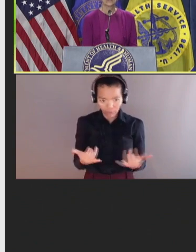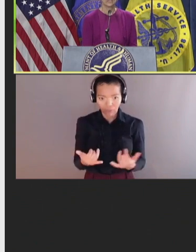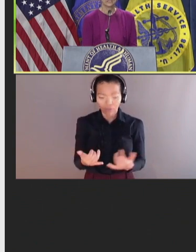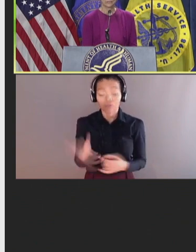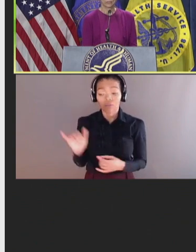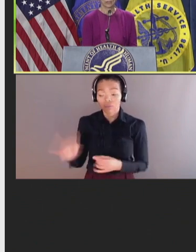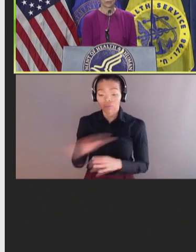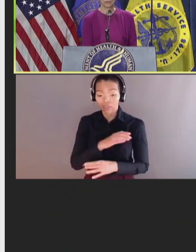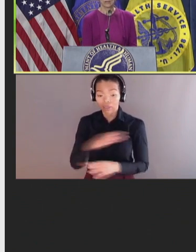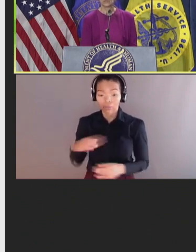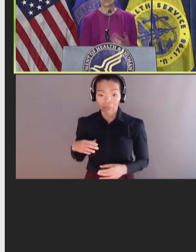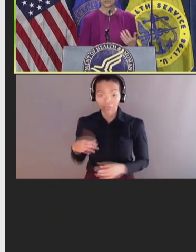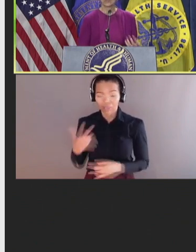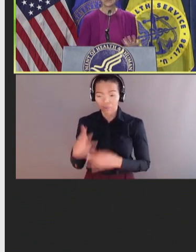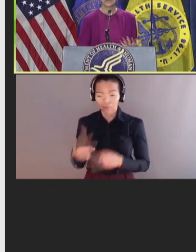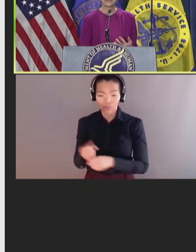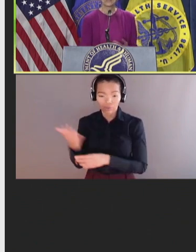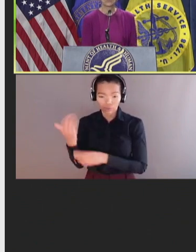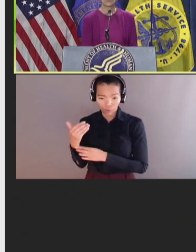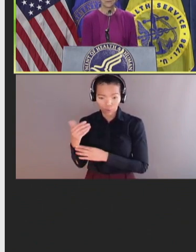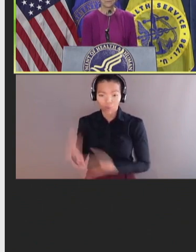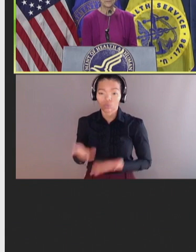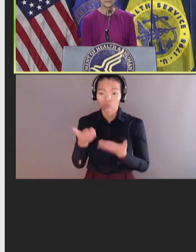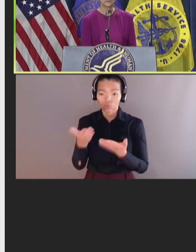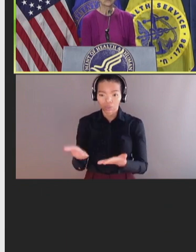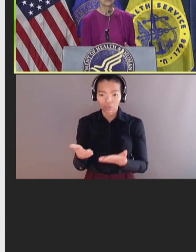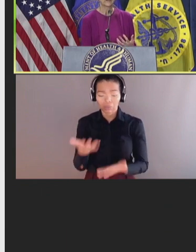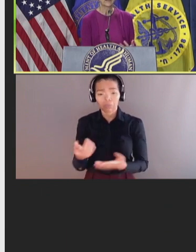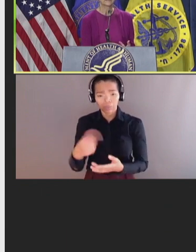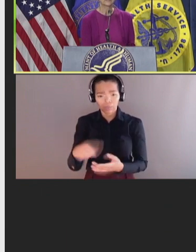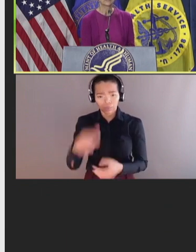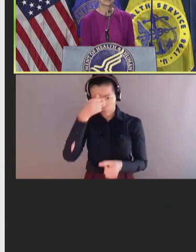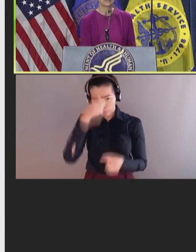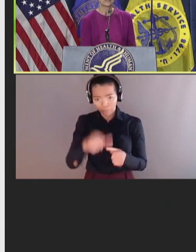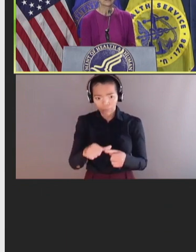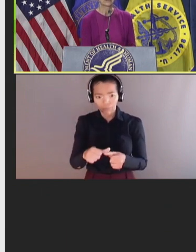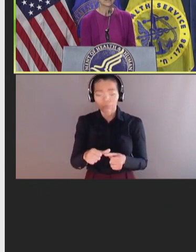years ago. I'm sure everybody in the room remembers when we finally saw disaggregated